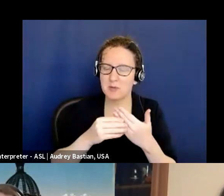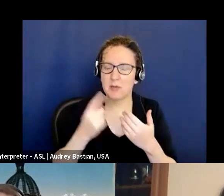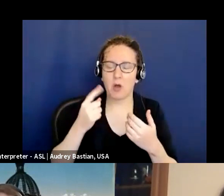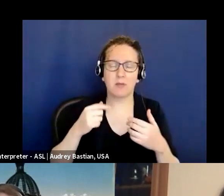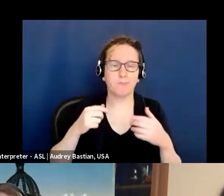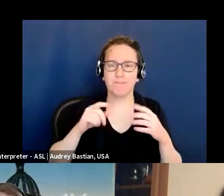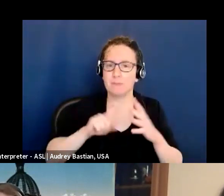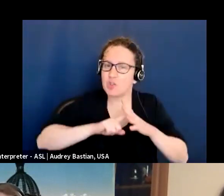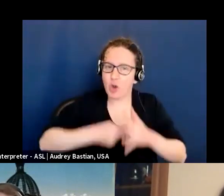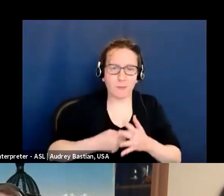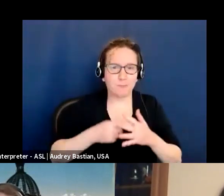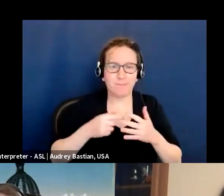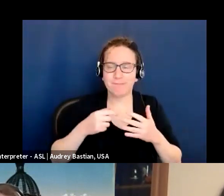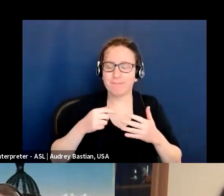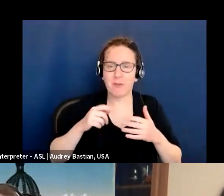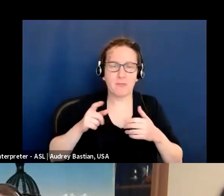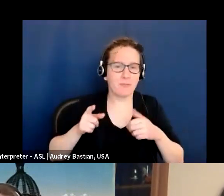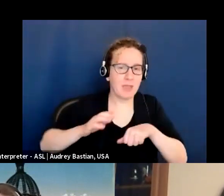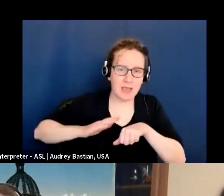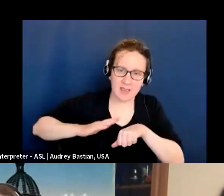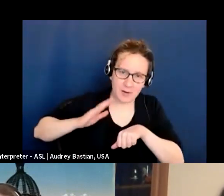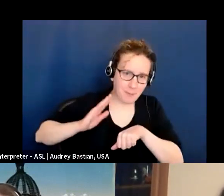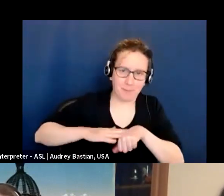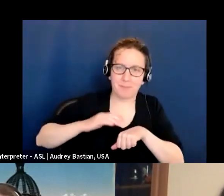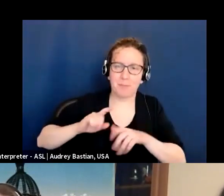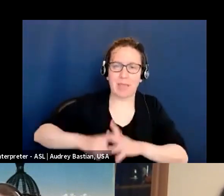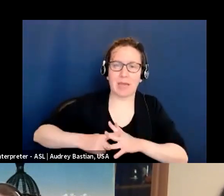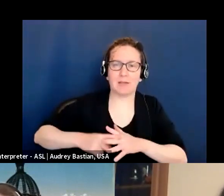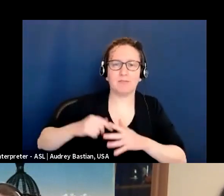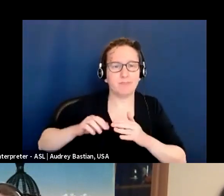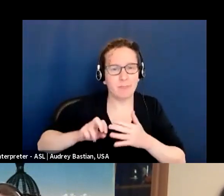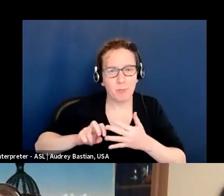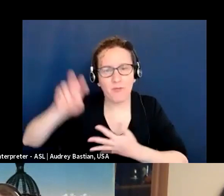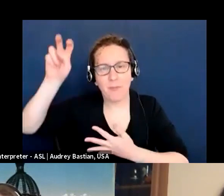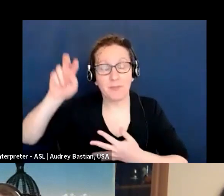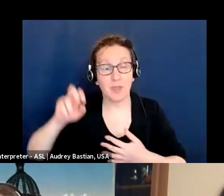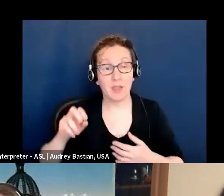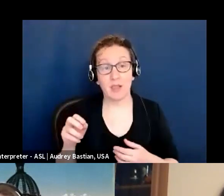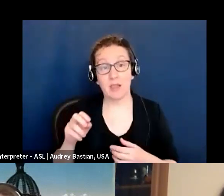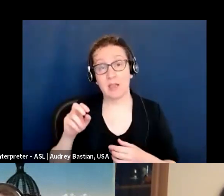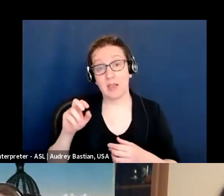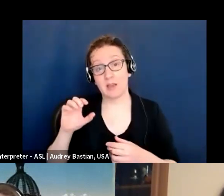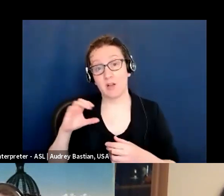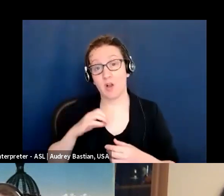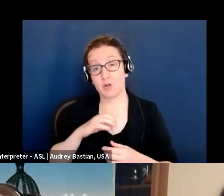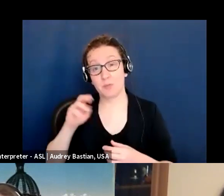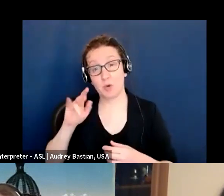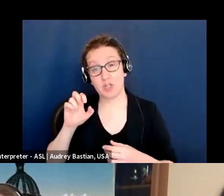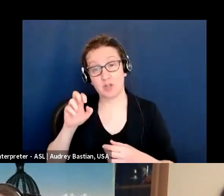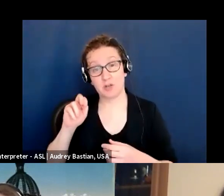the beginning and learn a language, German, But in NSLIY it's Chinese, Japanese. It's a variety